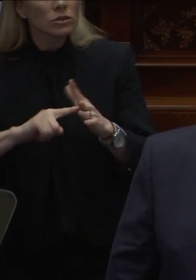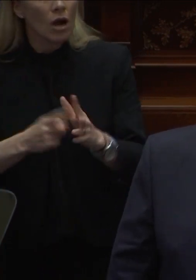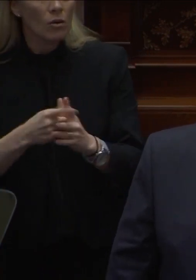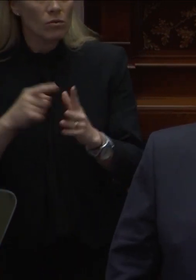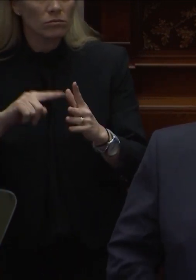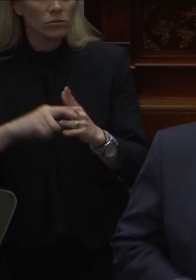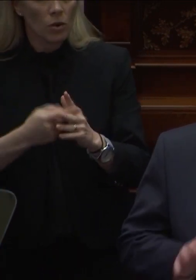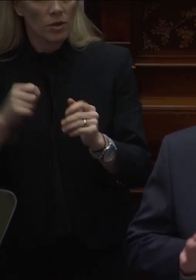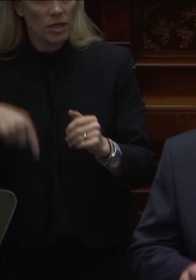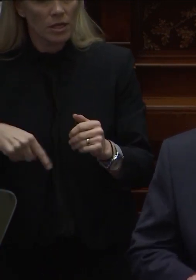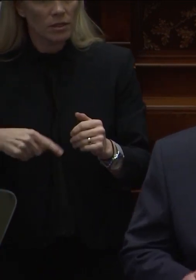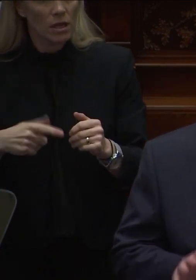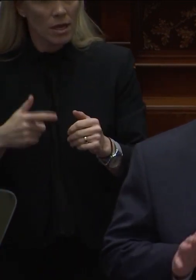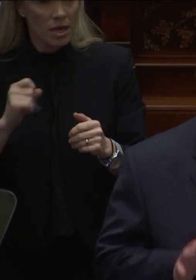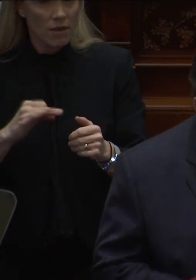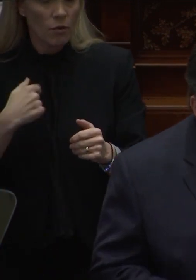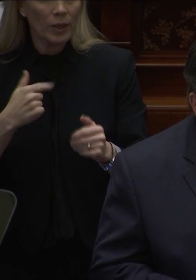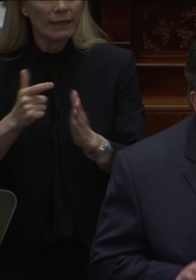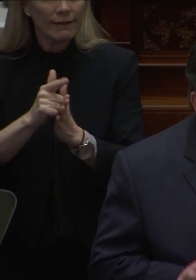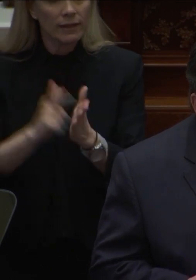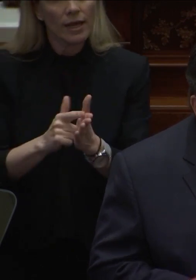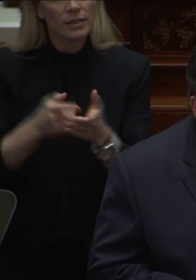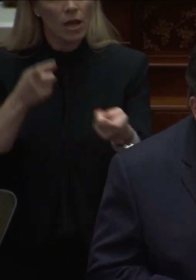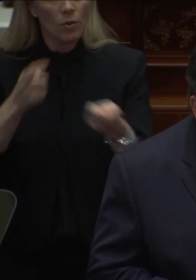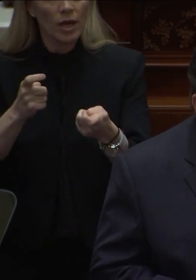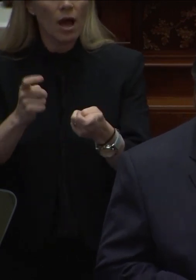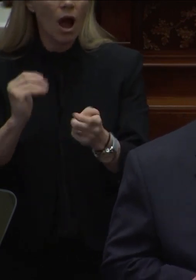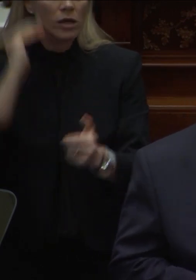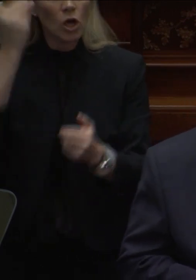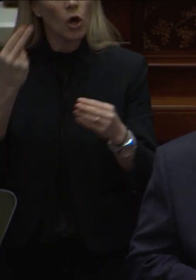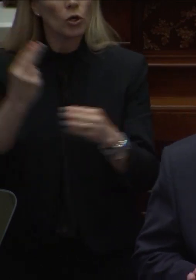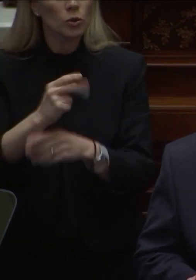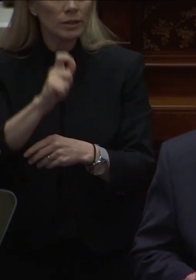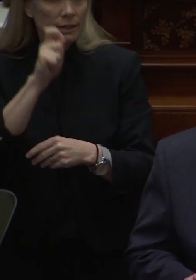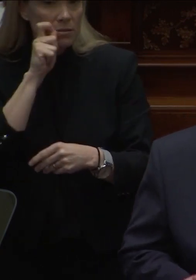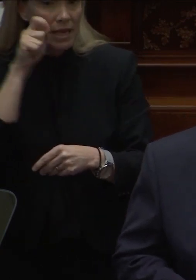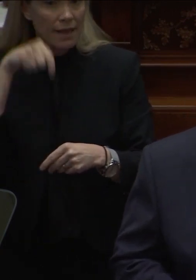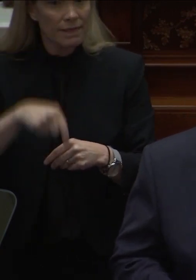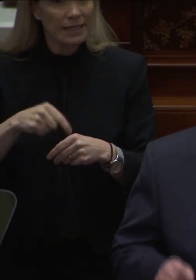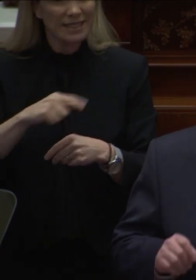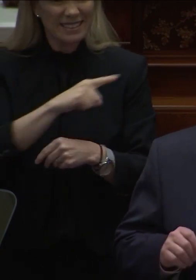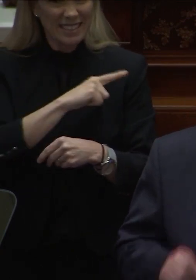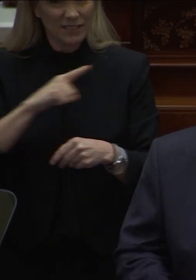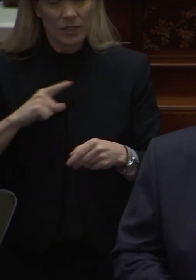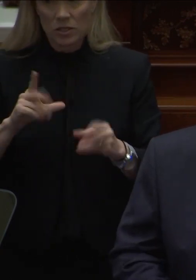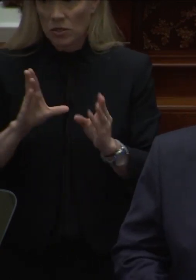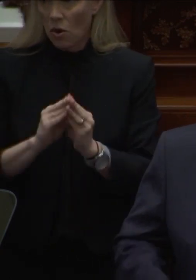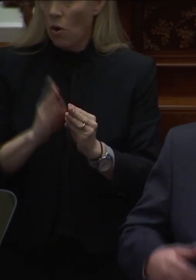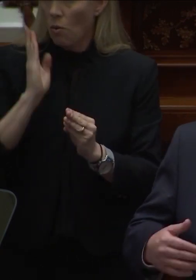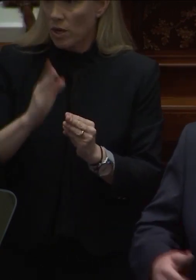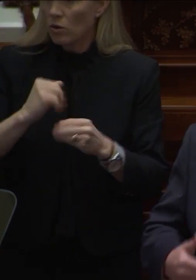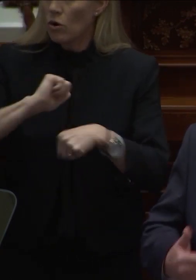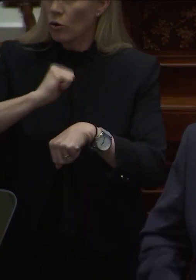ESTIMATED $1.1 BILLION IN TOTAL. BY LEGALIZING AND REGULATING ADULT